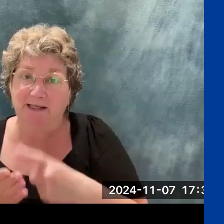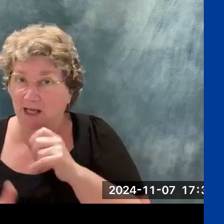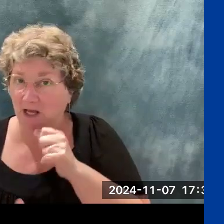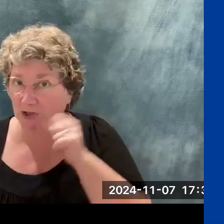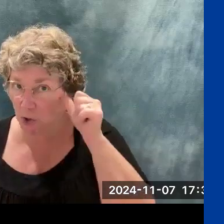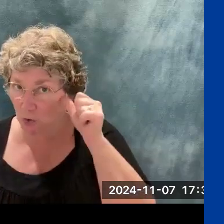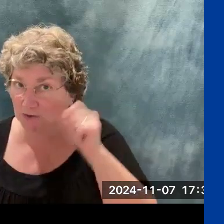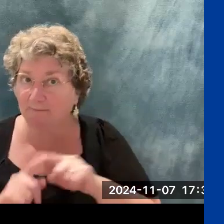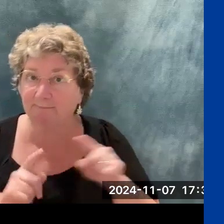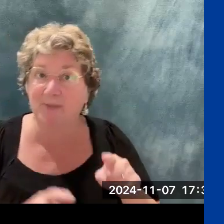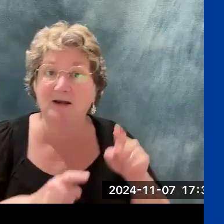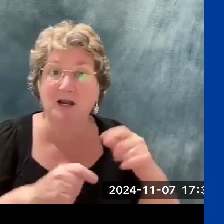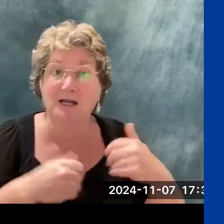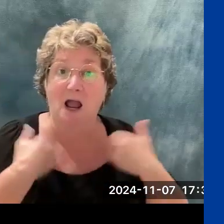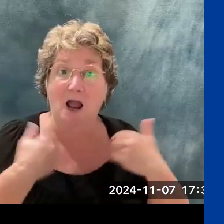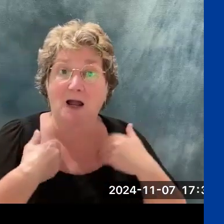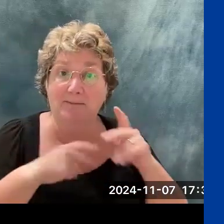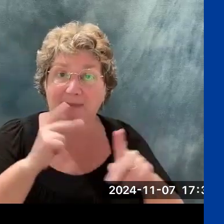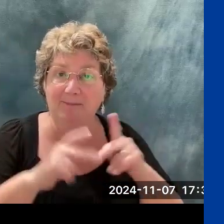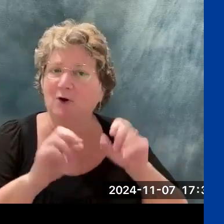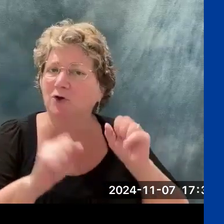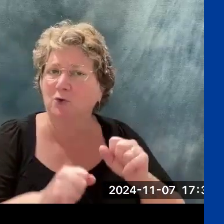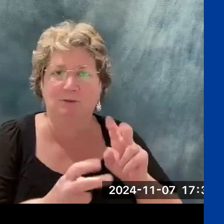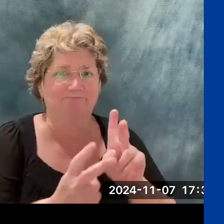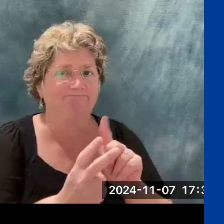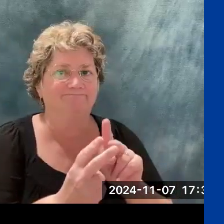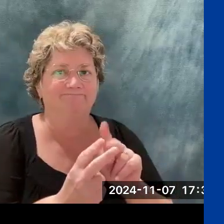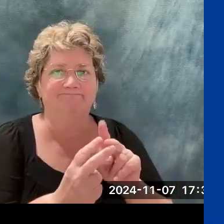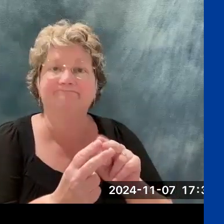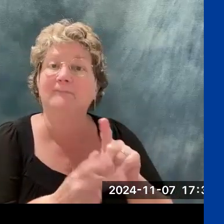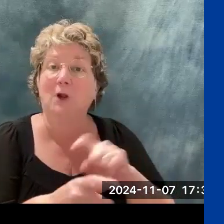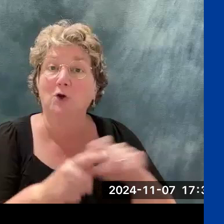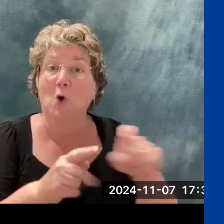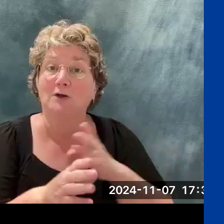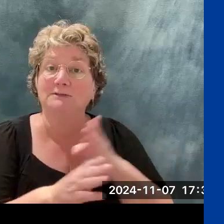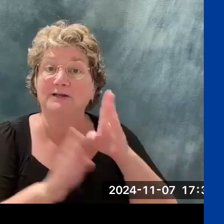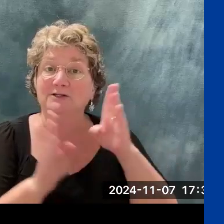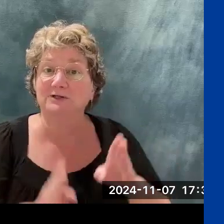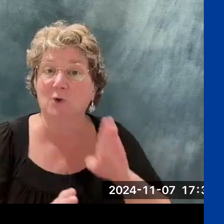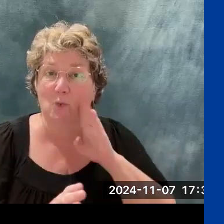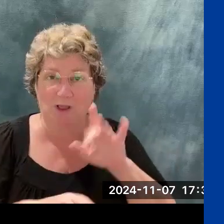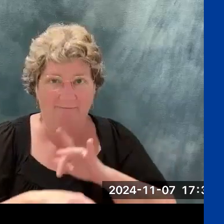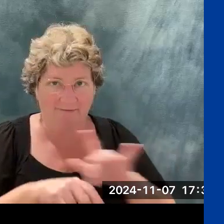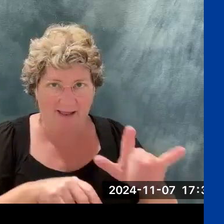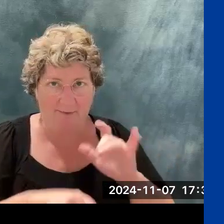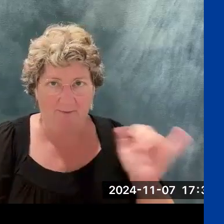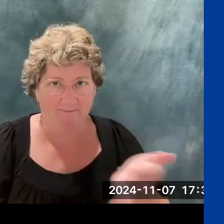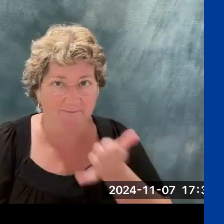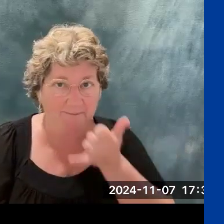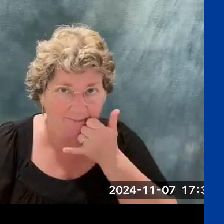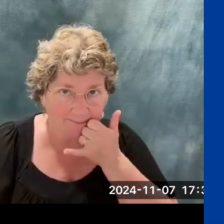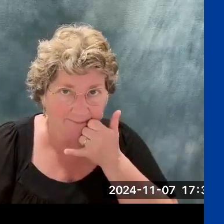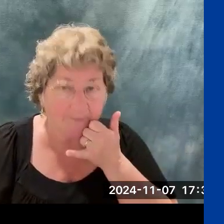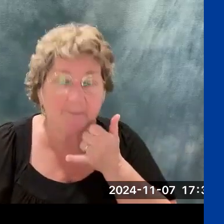either one and a call specialist will be available. All of the calls are anonymous for 988, and for